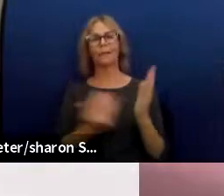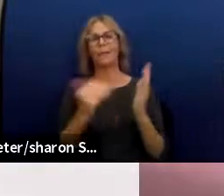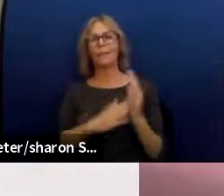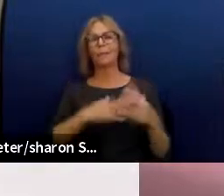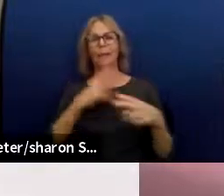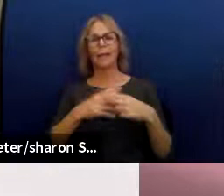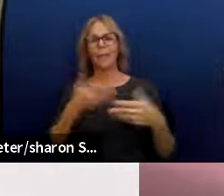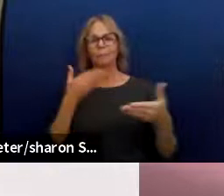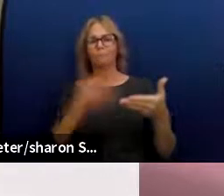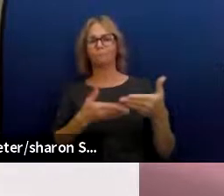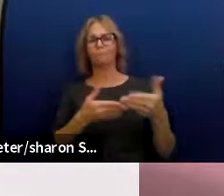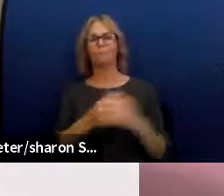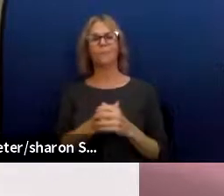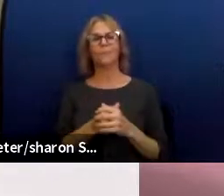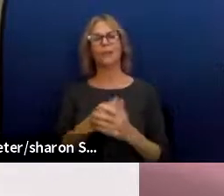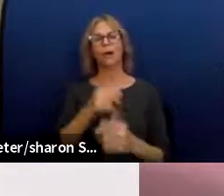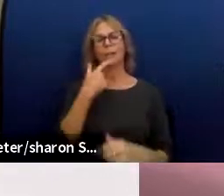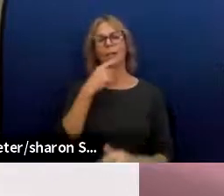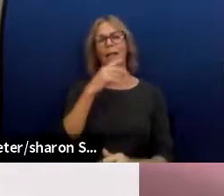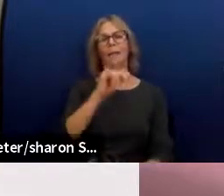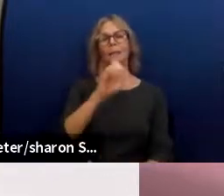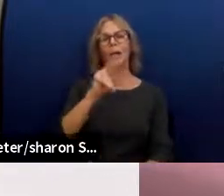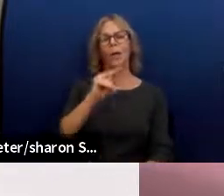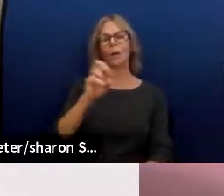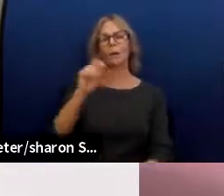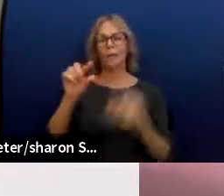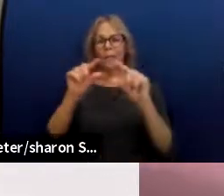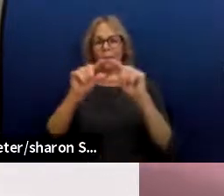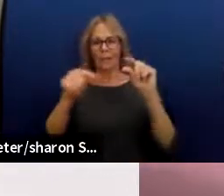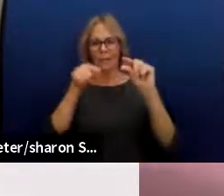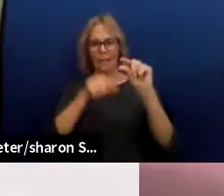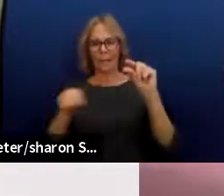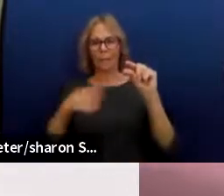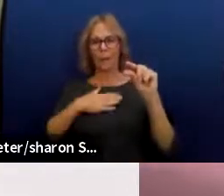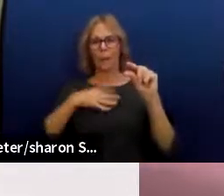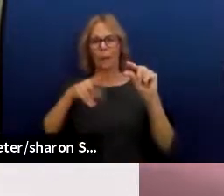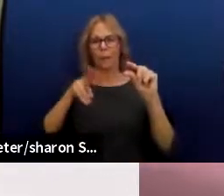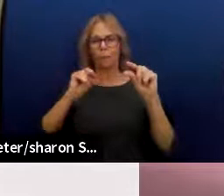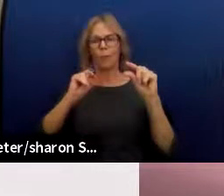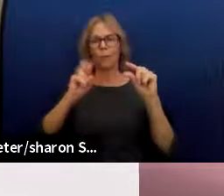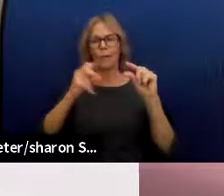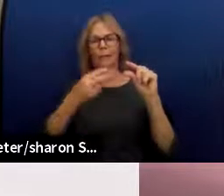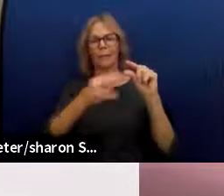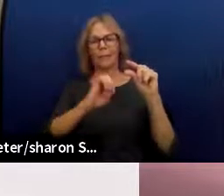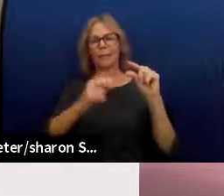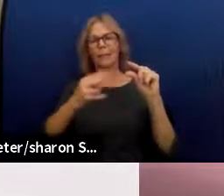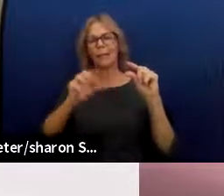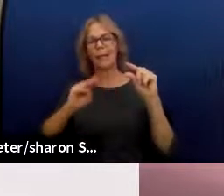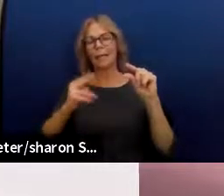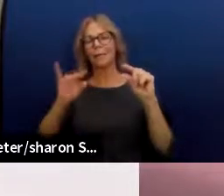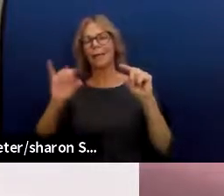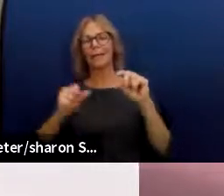I make no signature, it goes Arien Reed and then directly underneath that, it says my pronouns he/him/his. So doing that